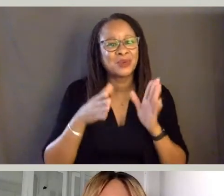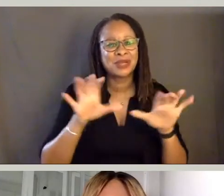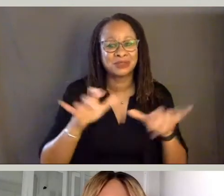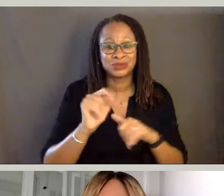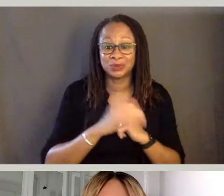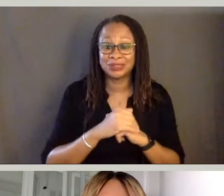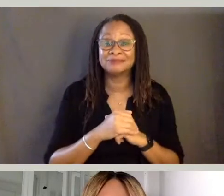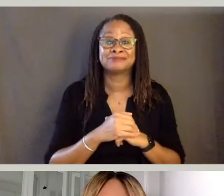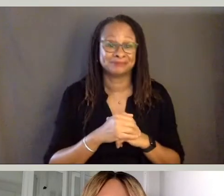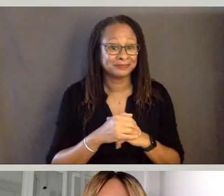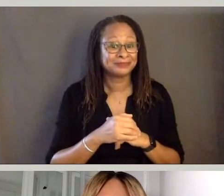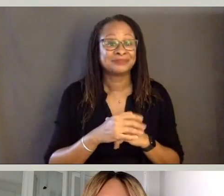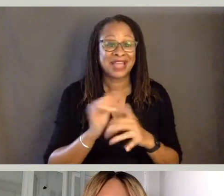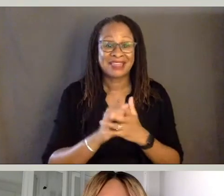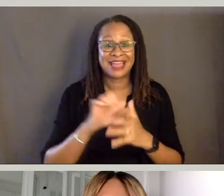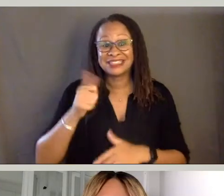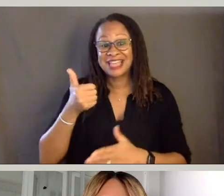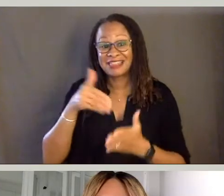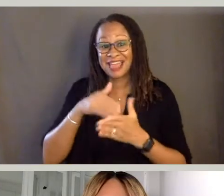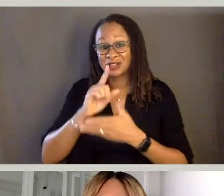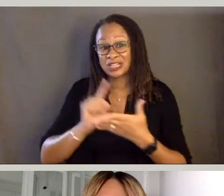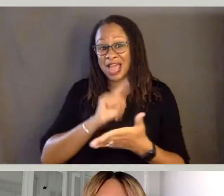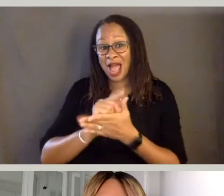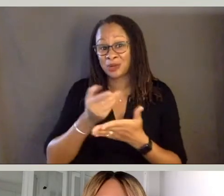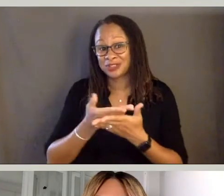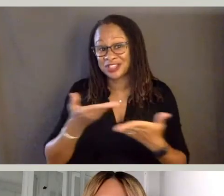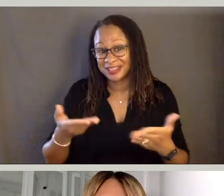And that 10,000 hours thing I believe is real.